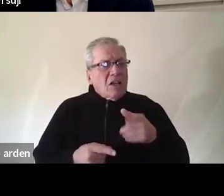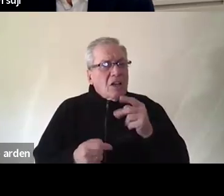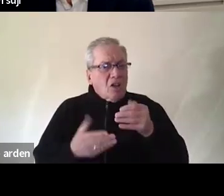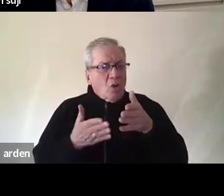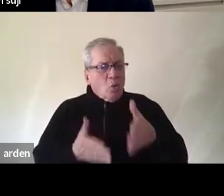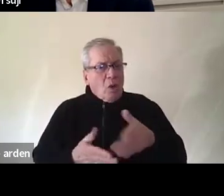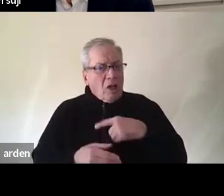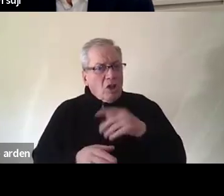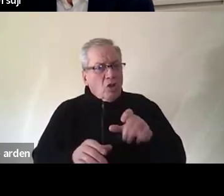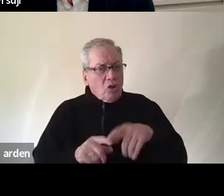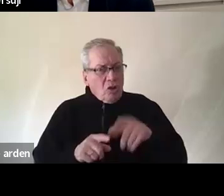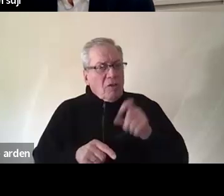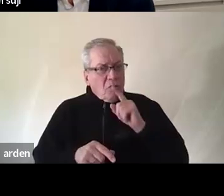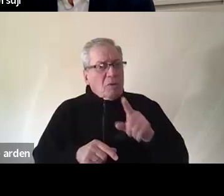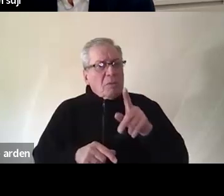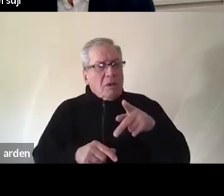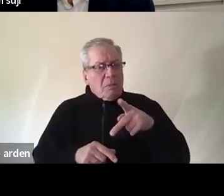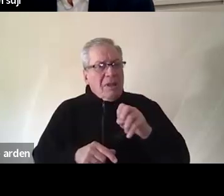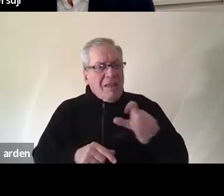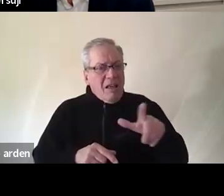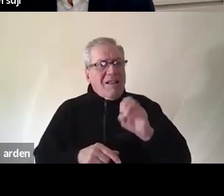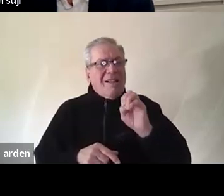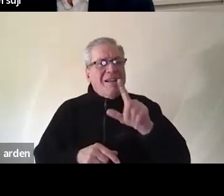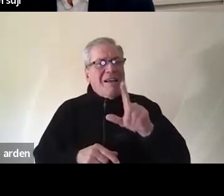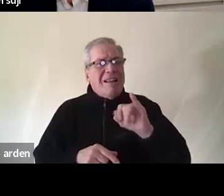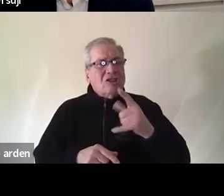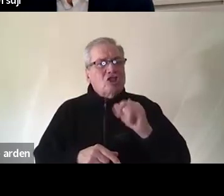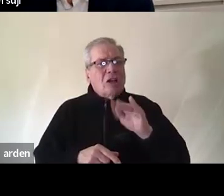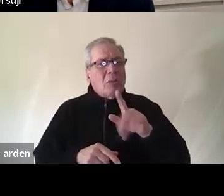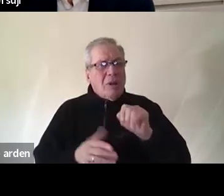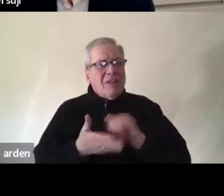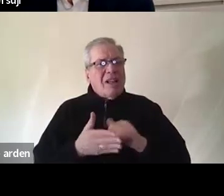way we do it is they have to be Pell grant eligible. That is how we check